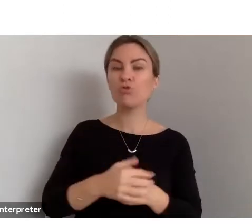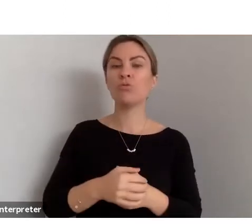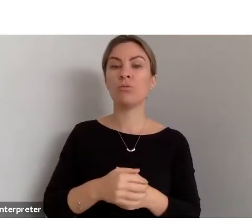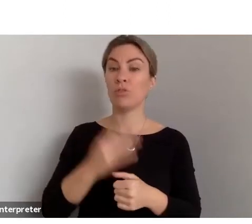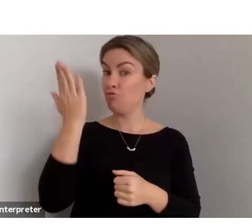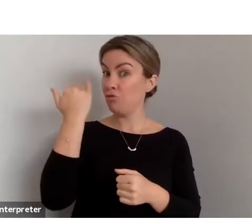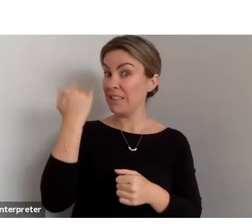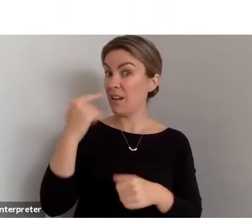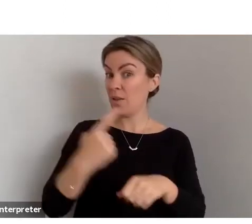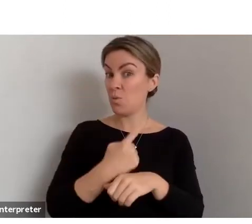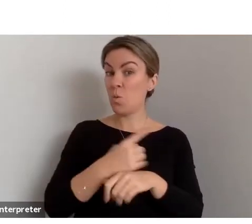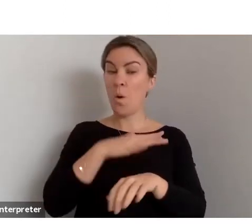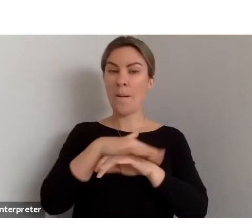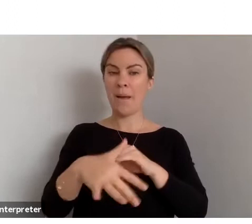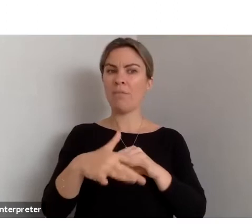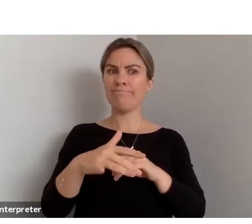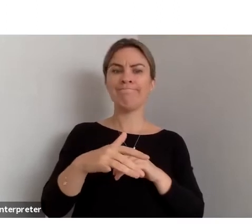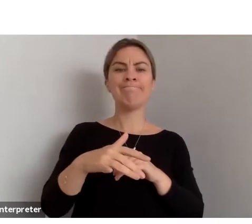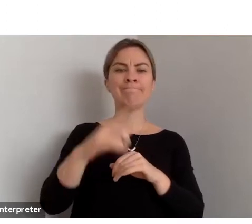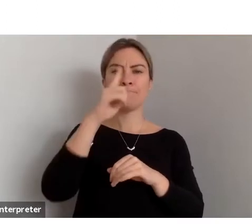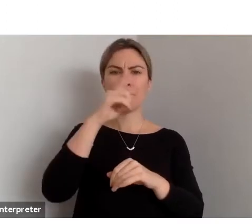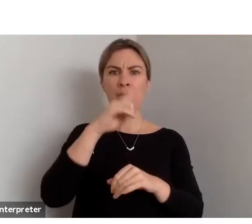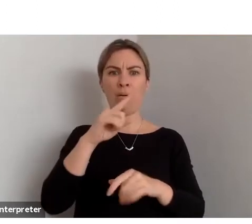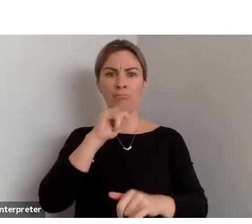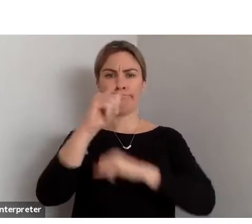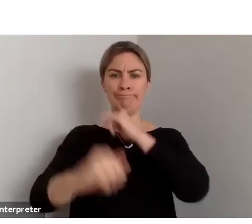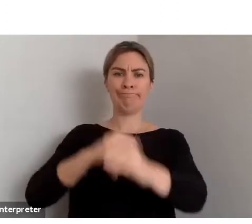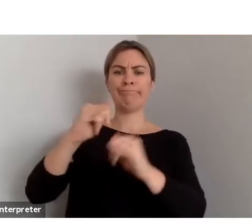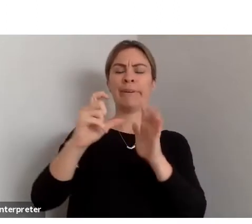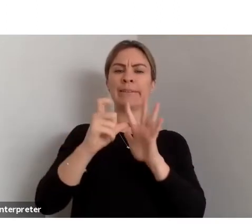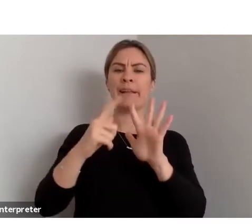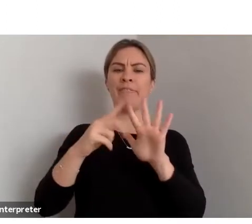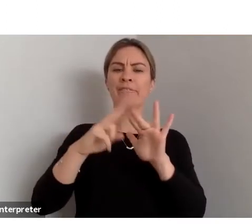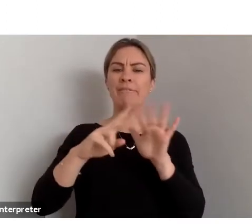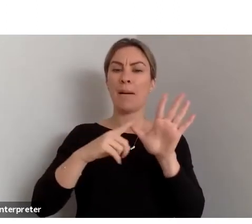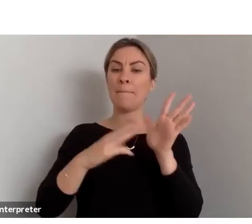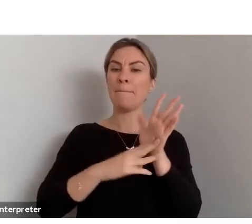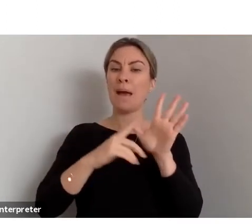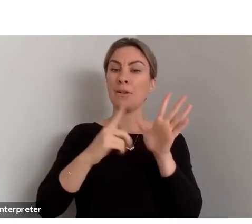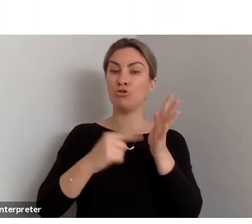defamation. To the point where you can get sued based on what you put on social media pages.